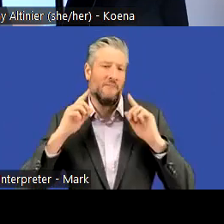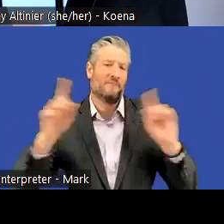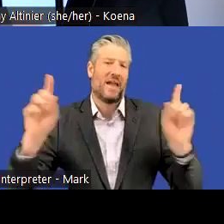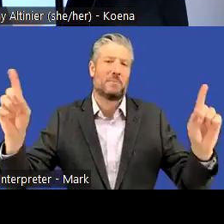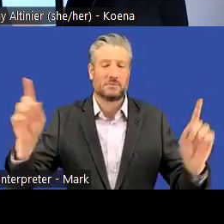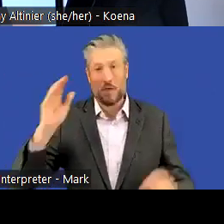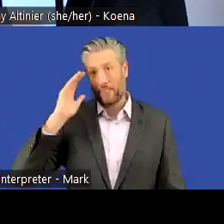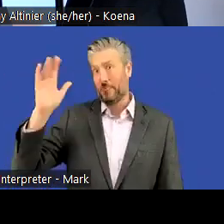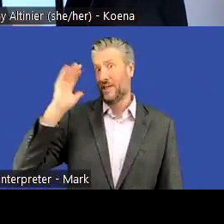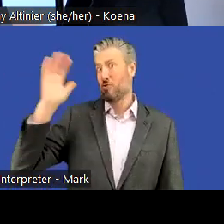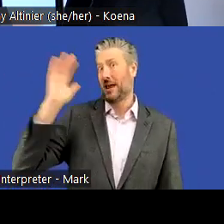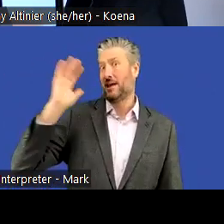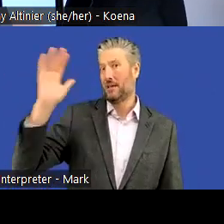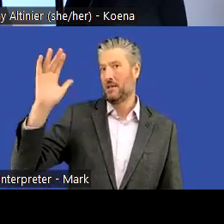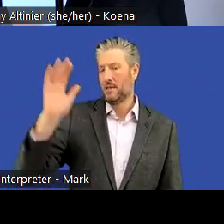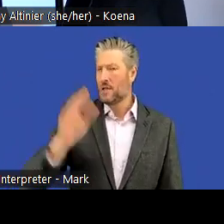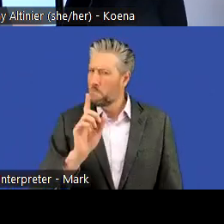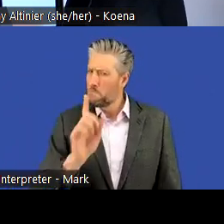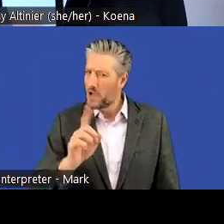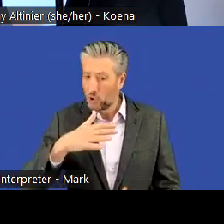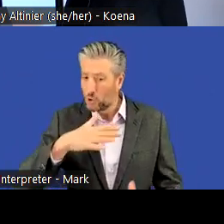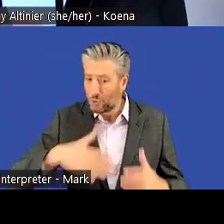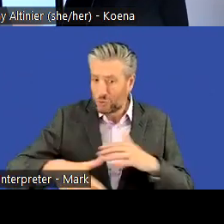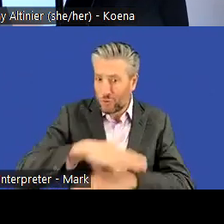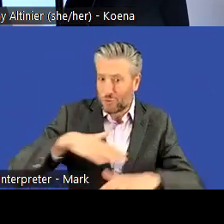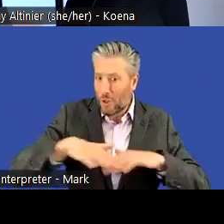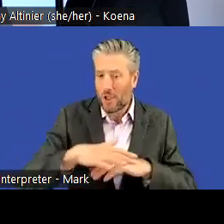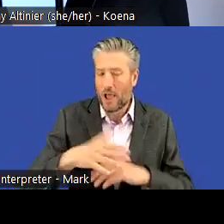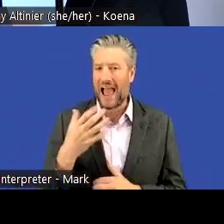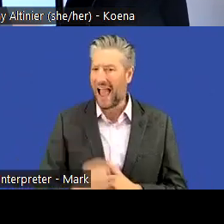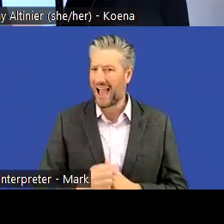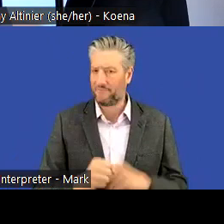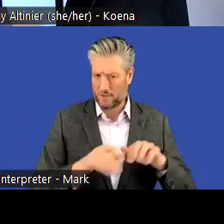the diversity of its social movements, like strikes or revolutions.